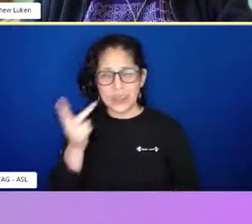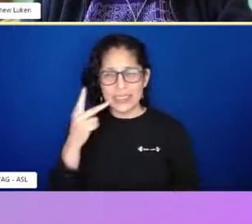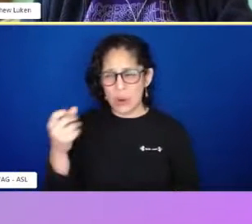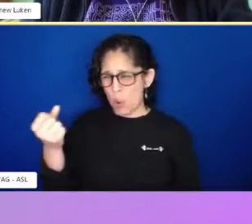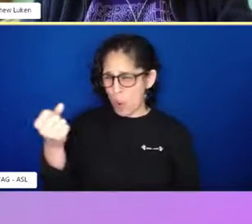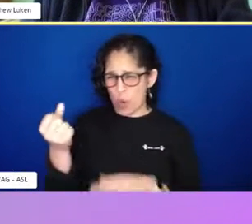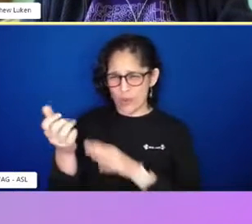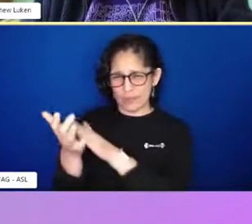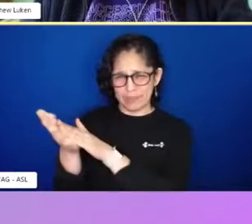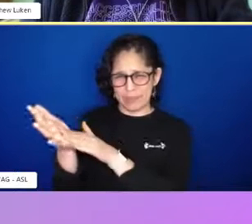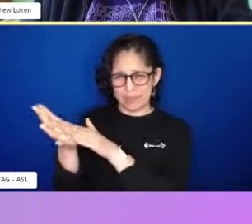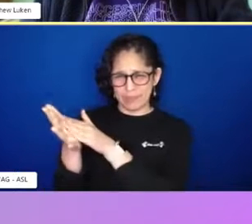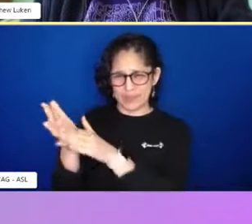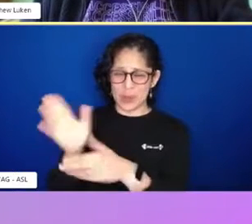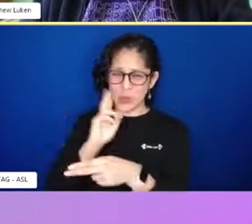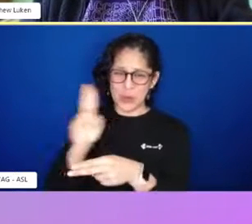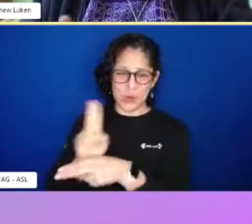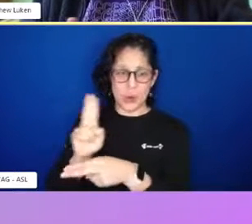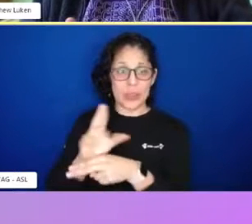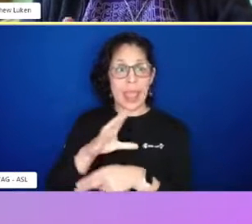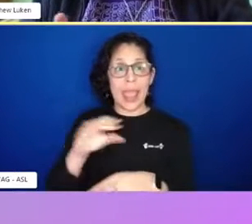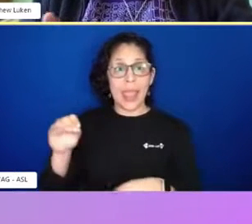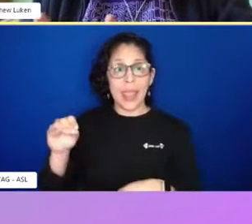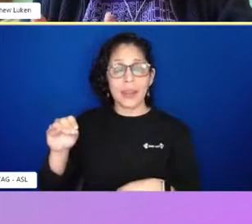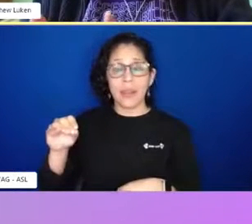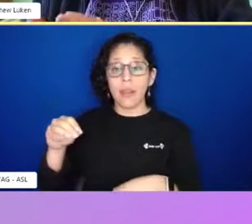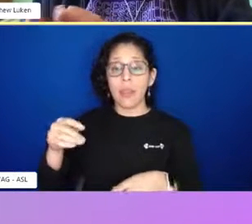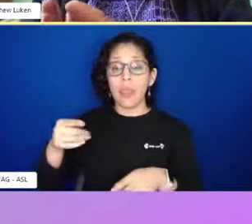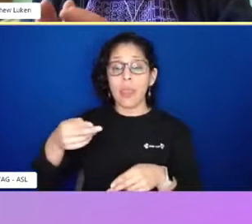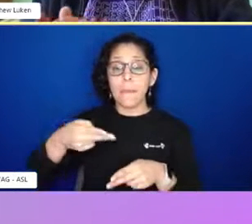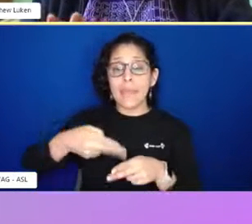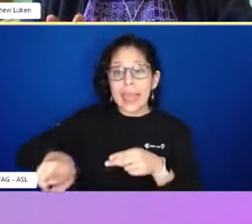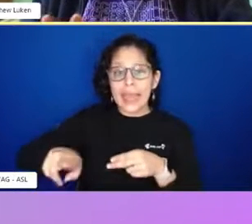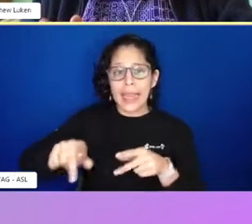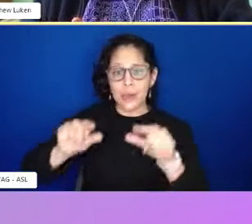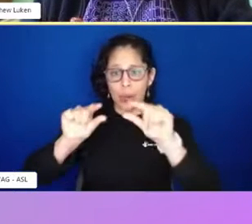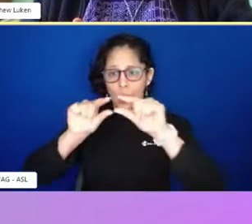that it's almost the entire size of your palm, and it is